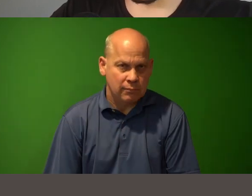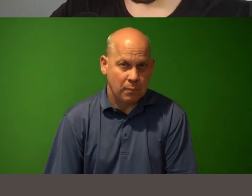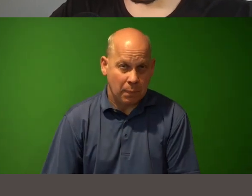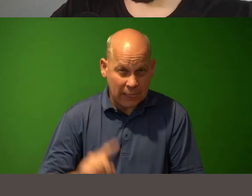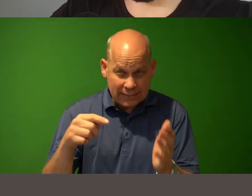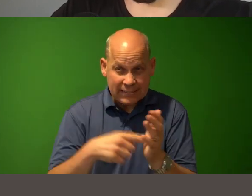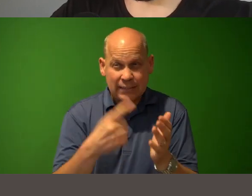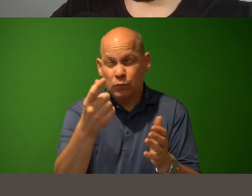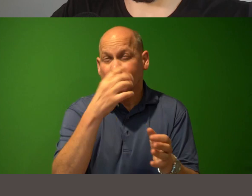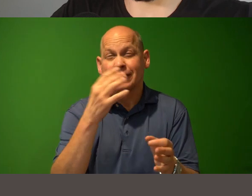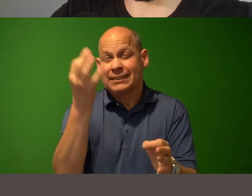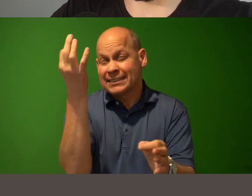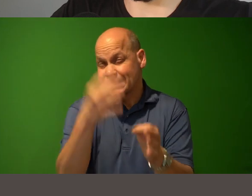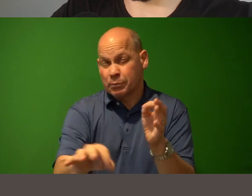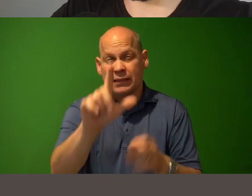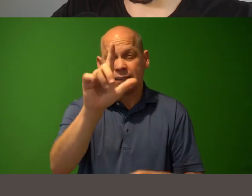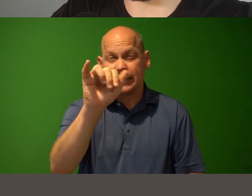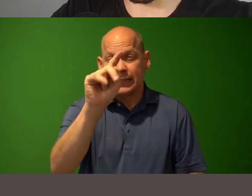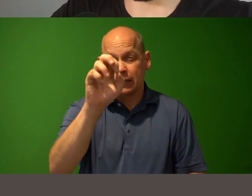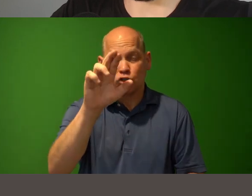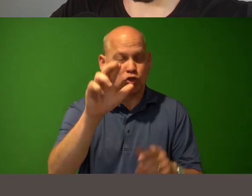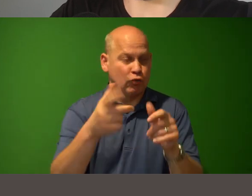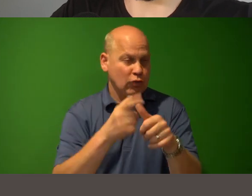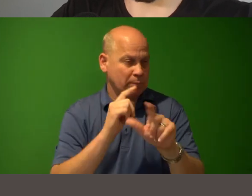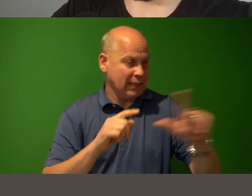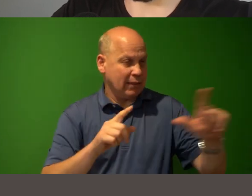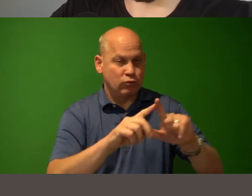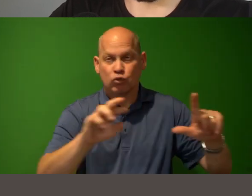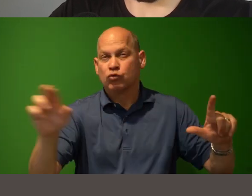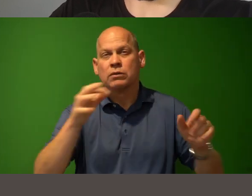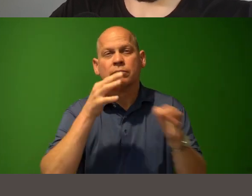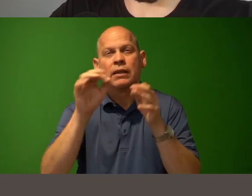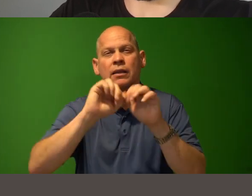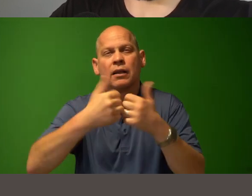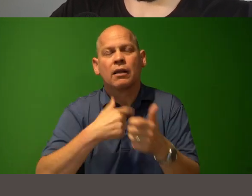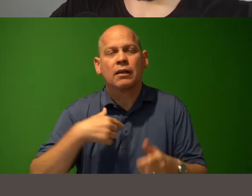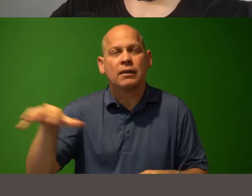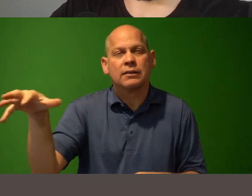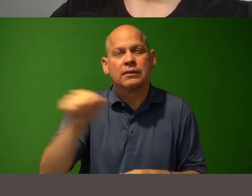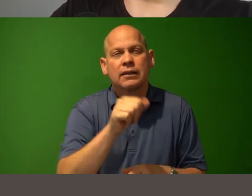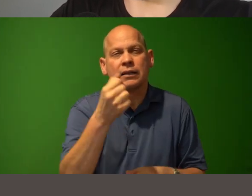This one, a simple linear diagram from left to right, explaining how we take the abstract